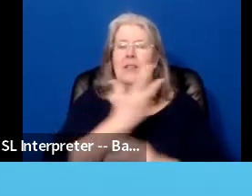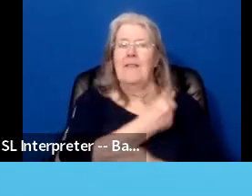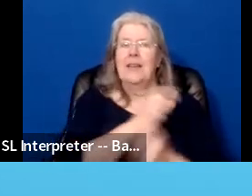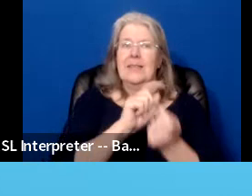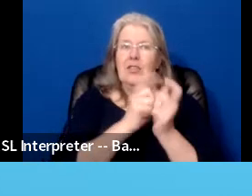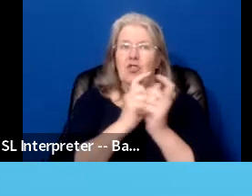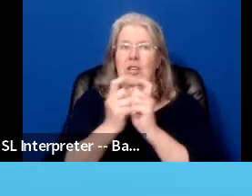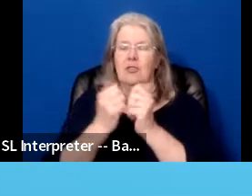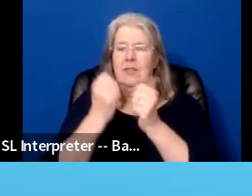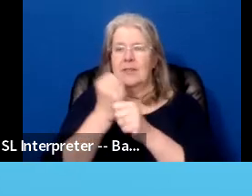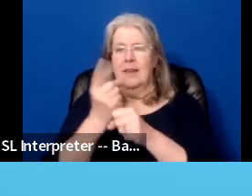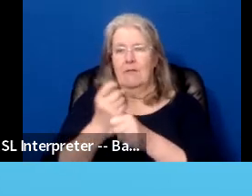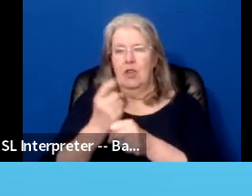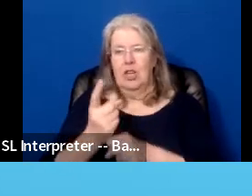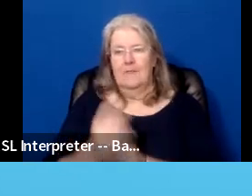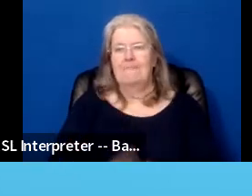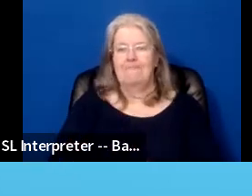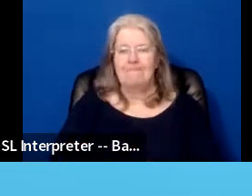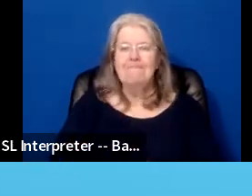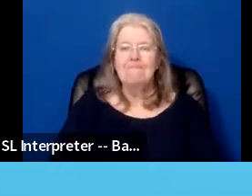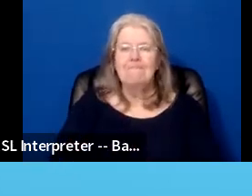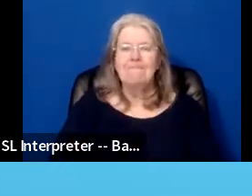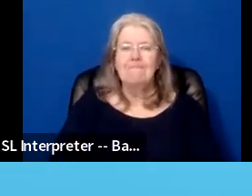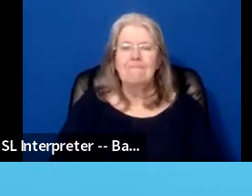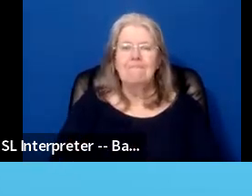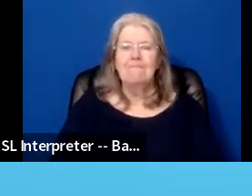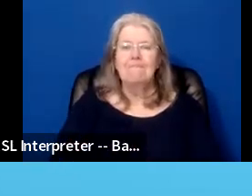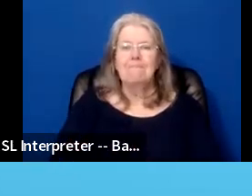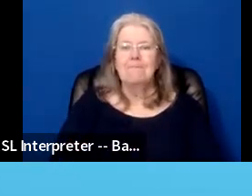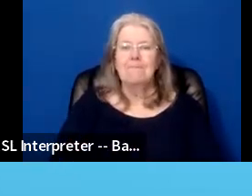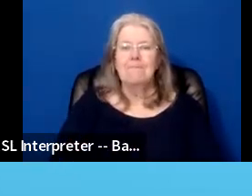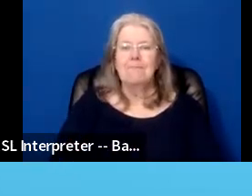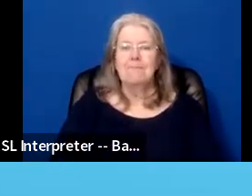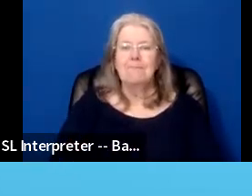Matt: Okay, and this seems like I just you may have already answered